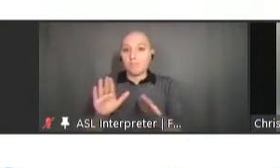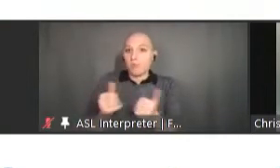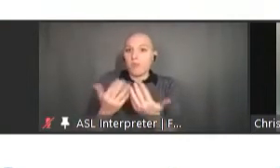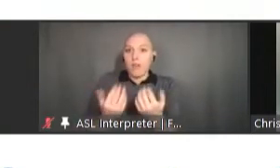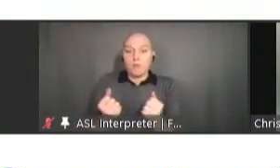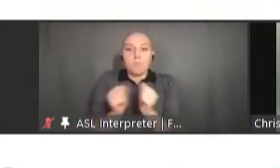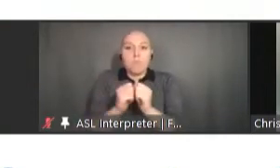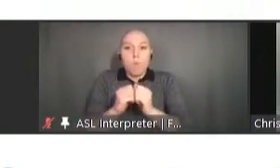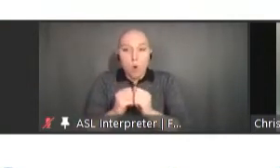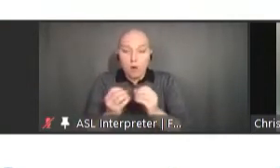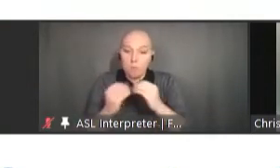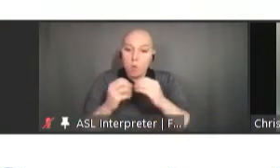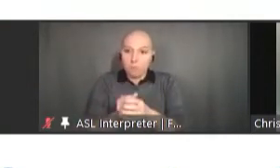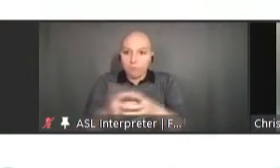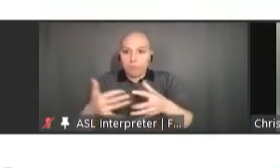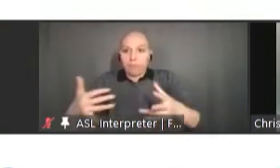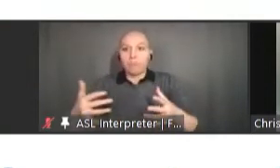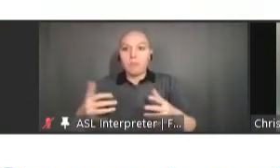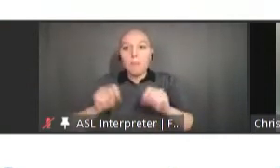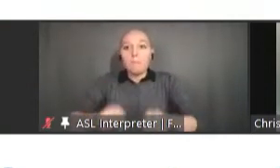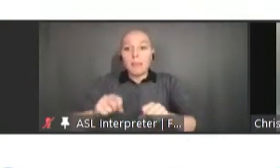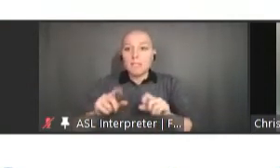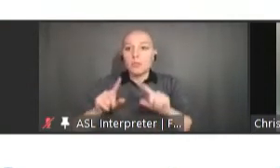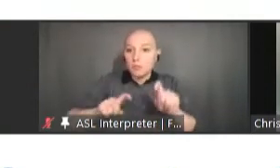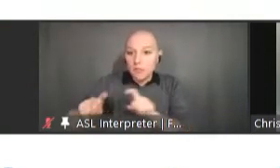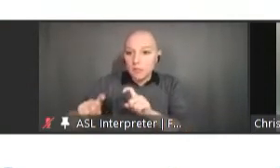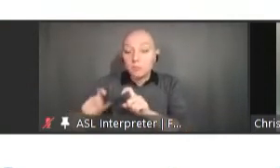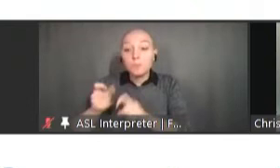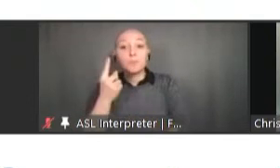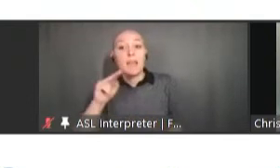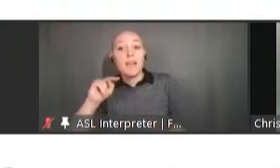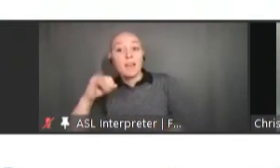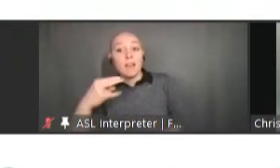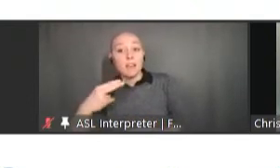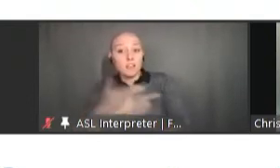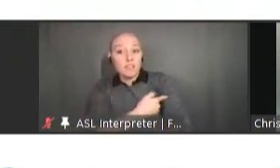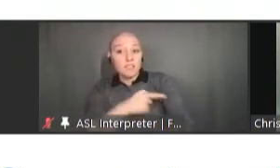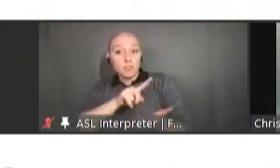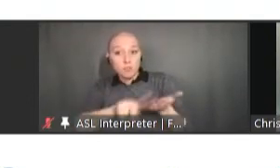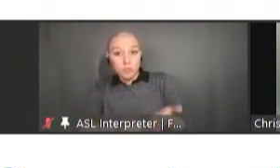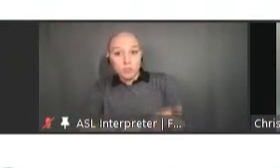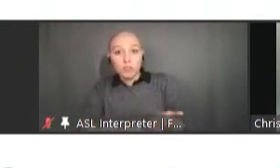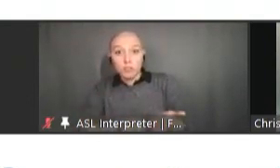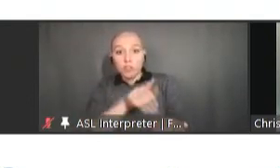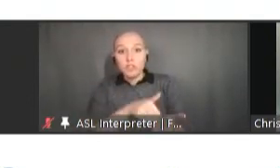The NIH's Vaccine Research Center developed an MSD binding antibody assay that was validated